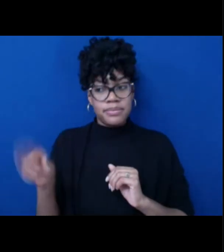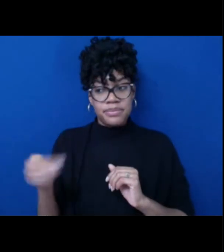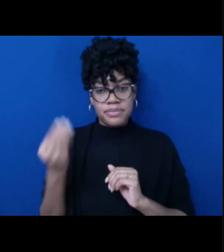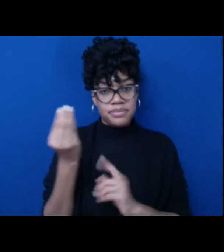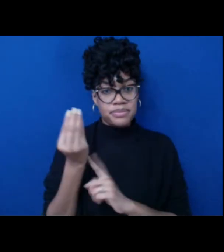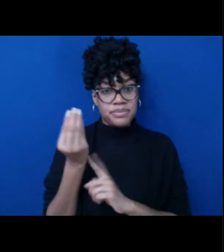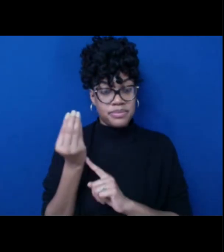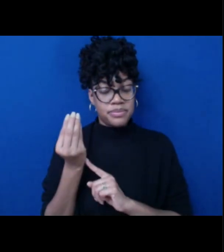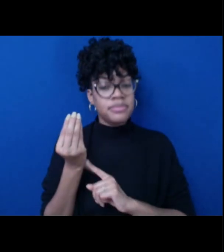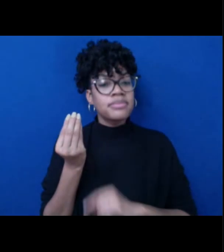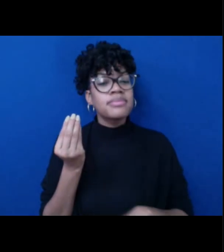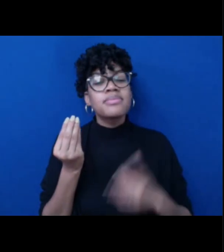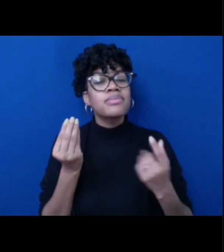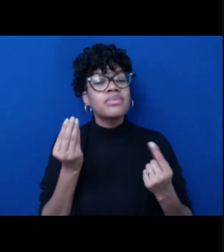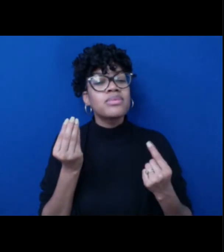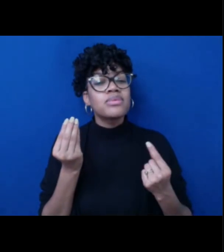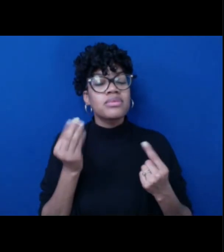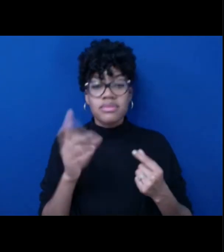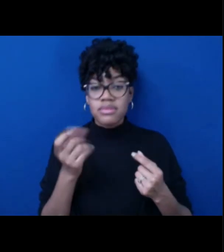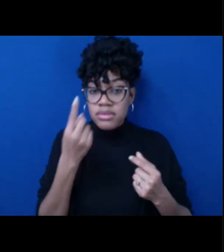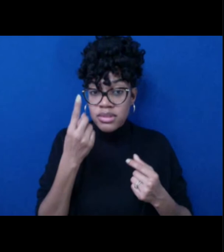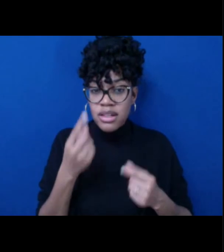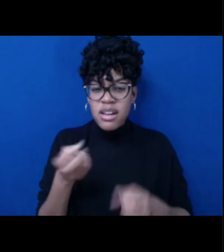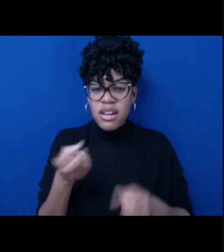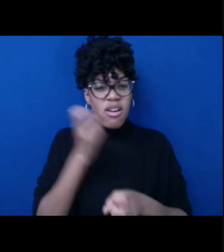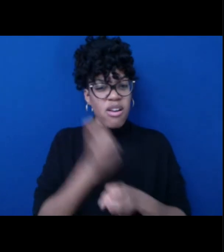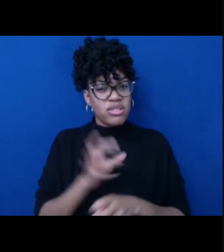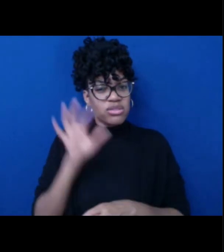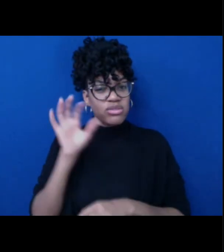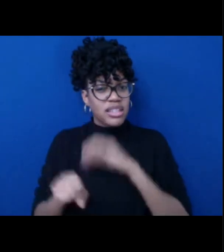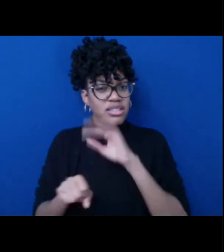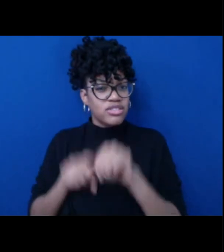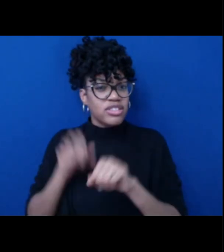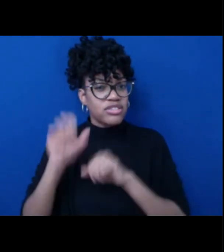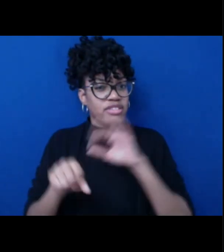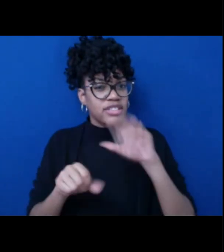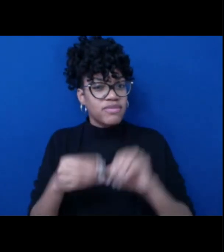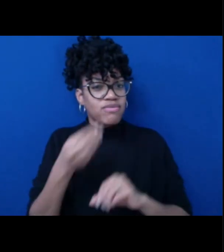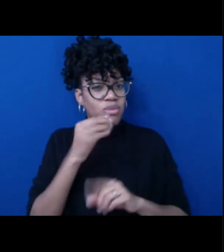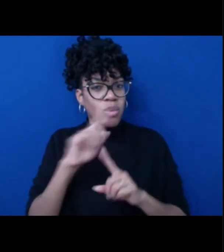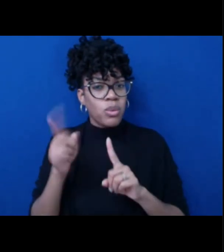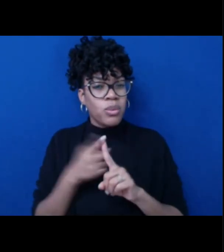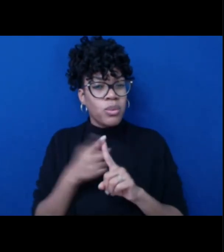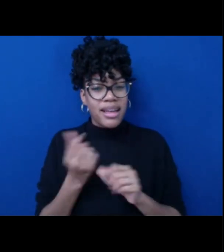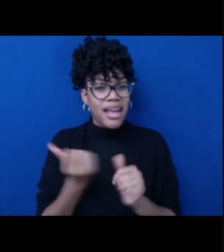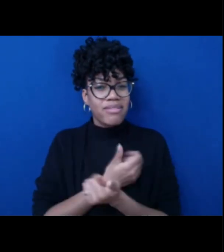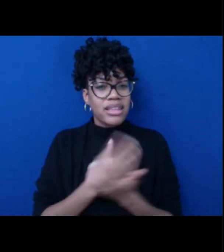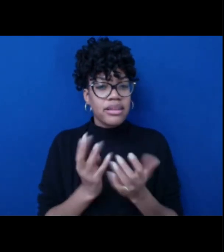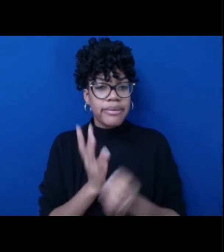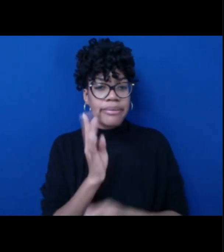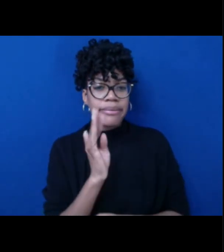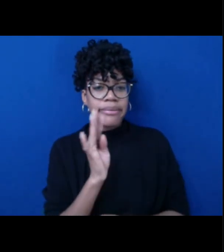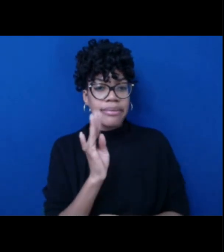It's very difficult to catch zooplankton when your tentacles are all just up like this, right?